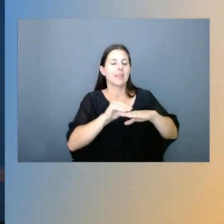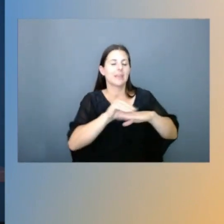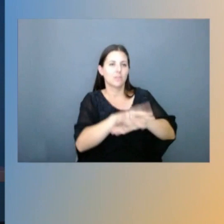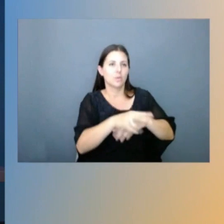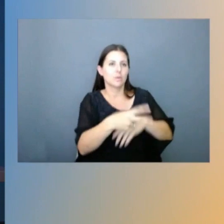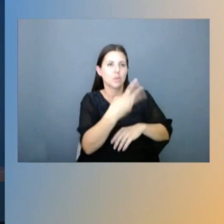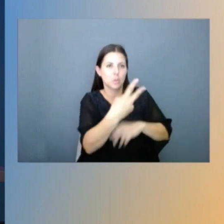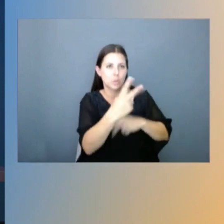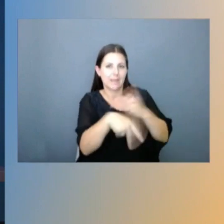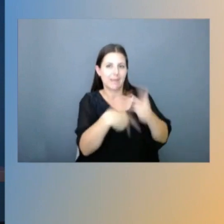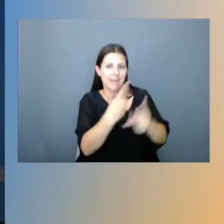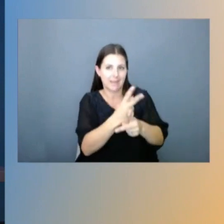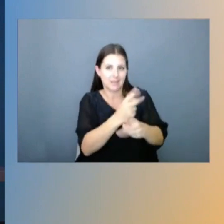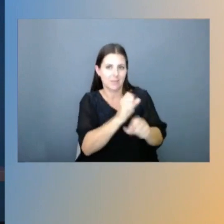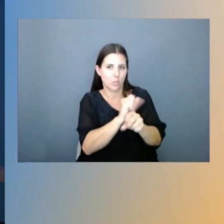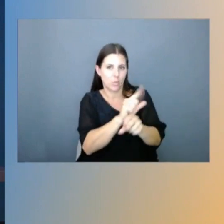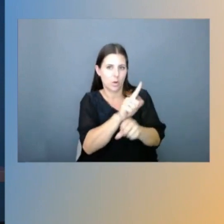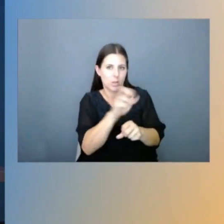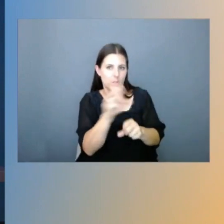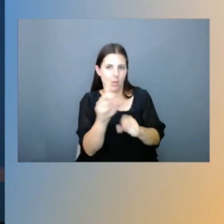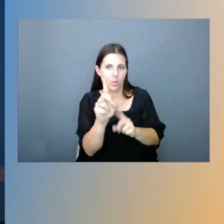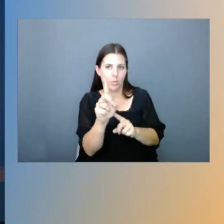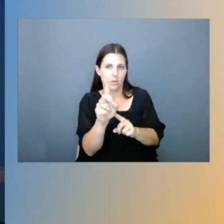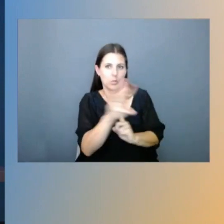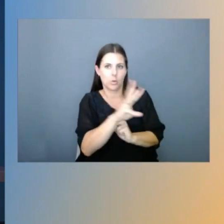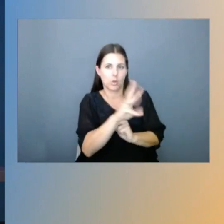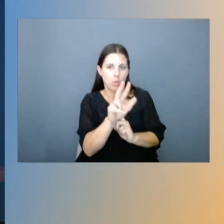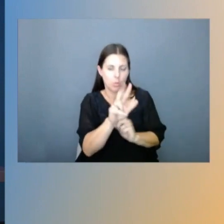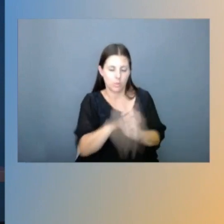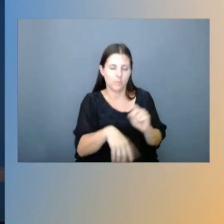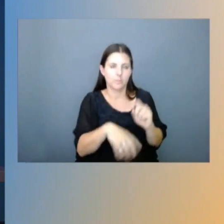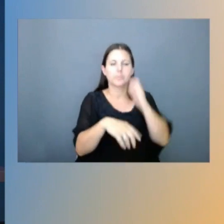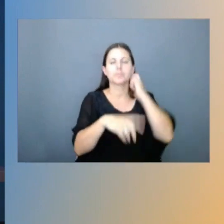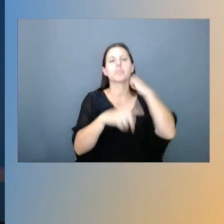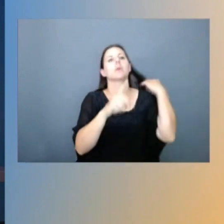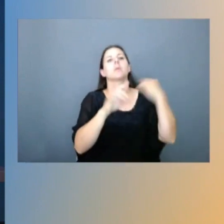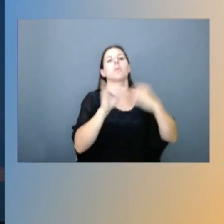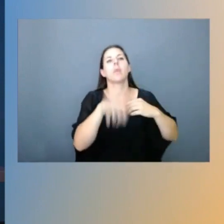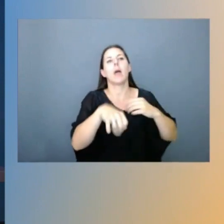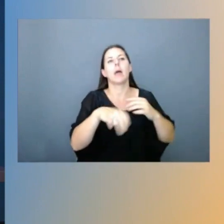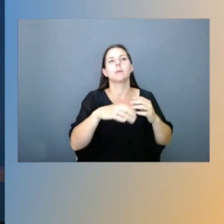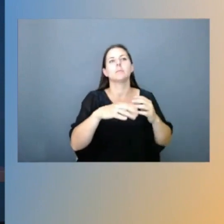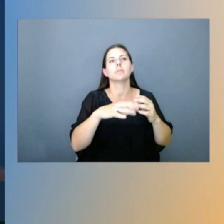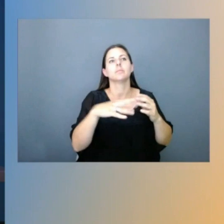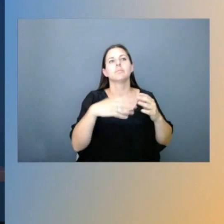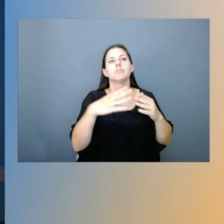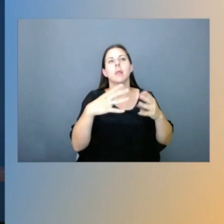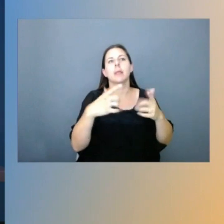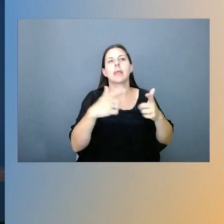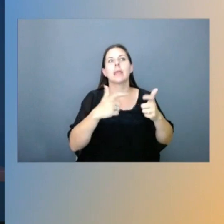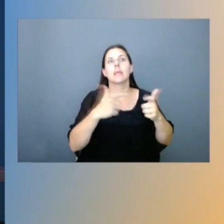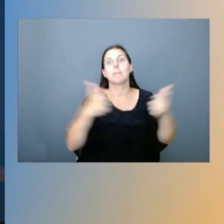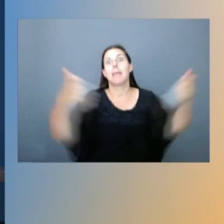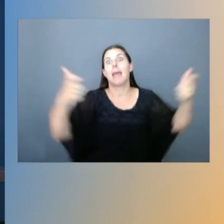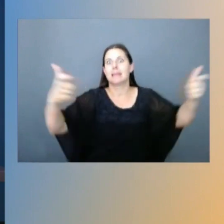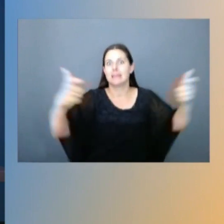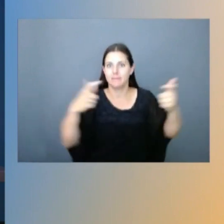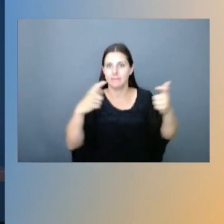One is anything that would be doing a massive math-related simulation, like HPC workload,